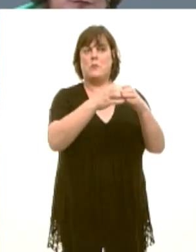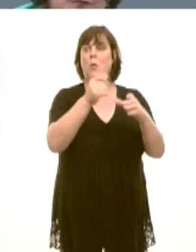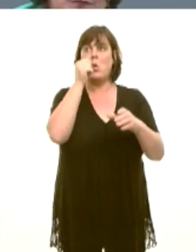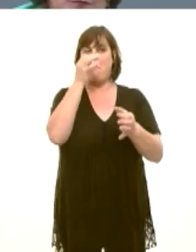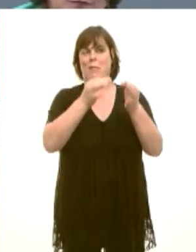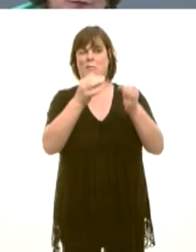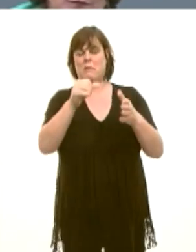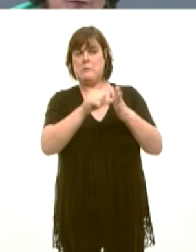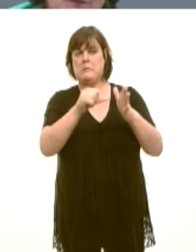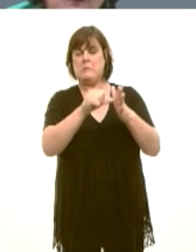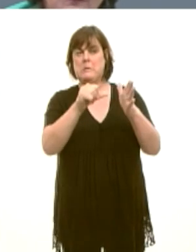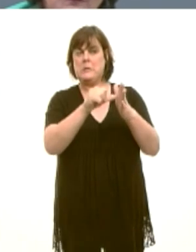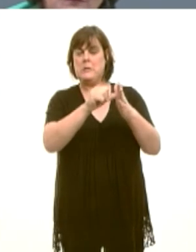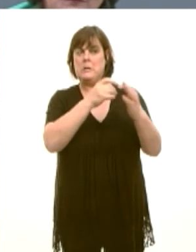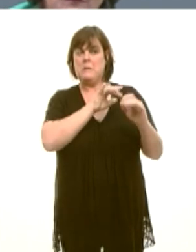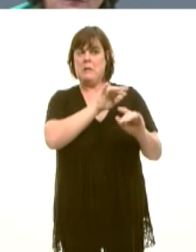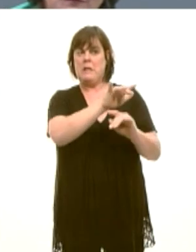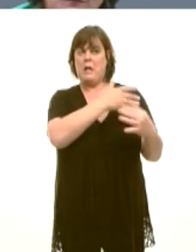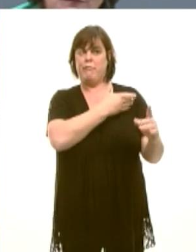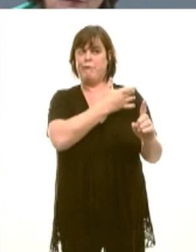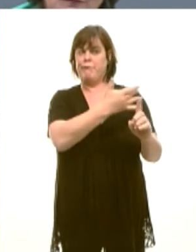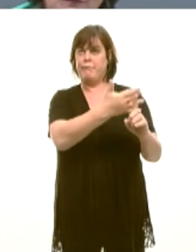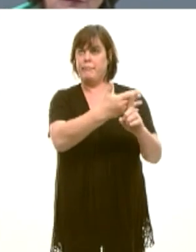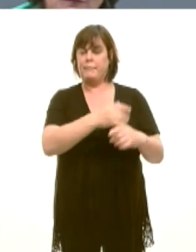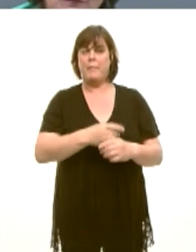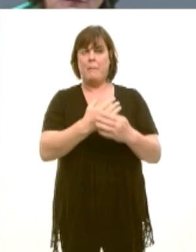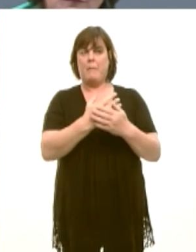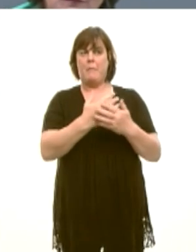have been some time in the making, as it were, and thereís been lockdown in the Stormont